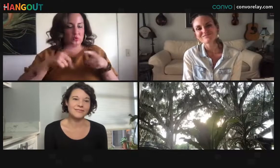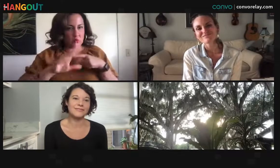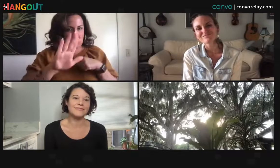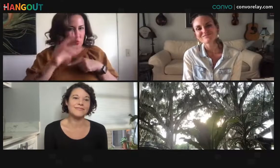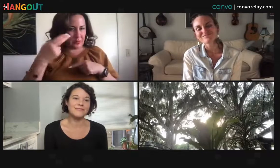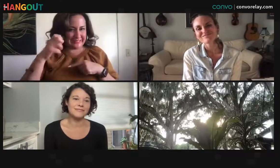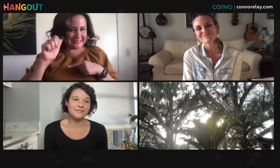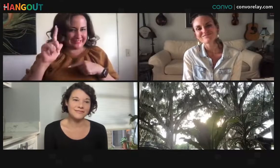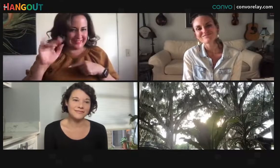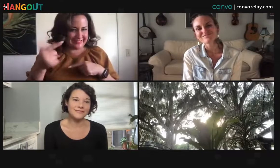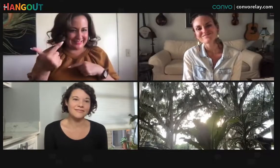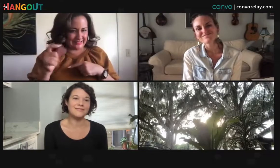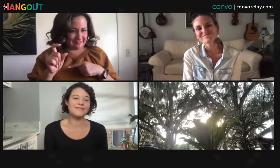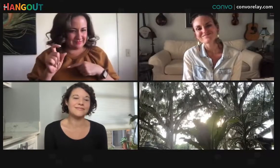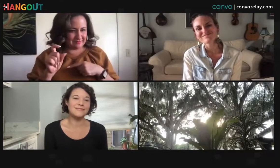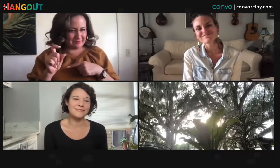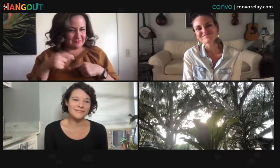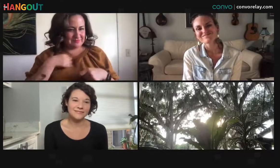that really does contribute to your healing